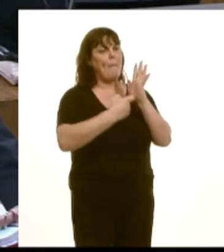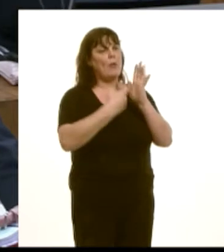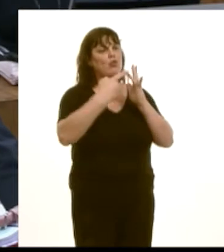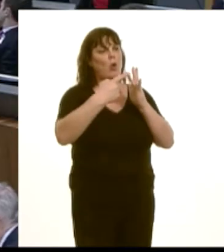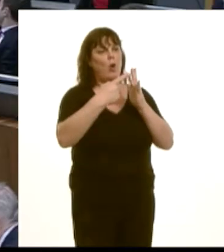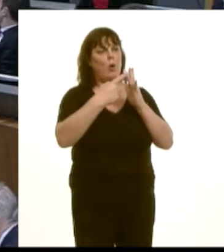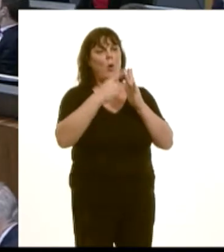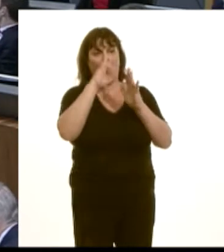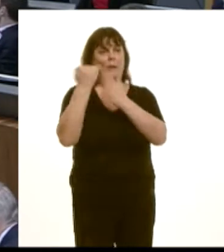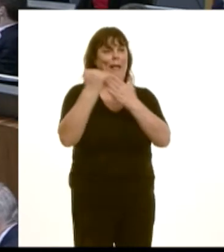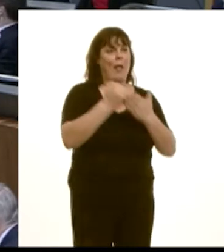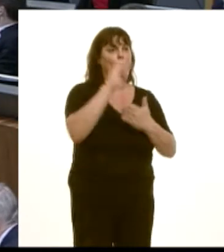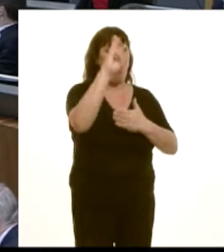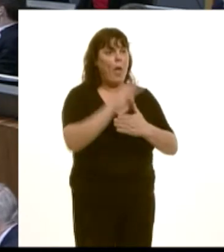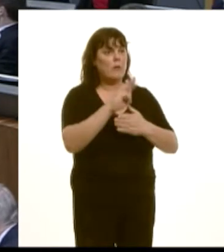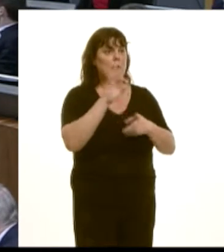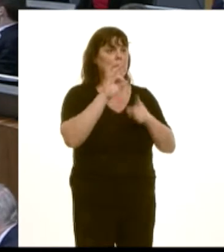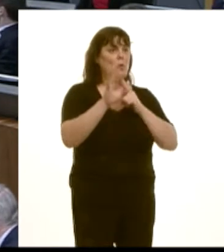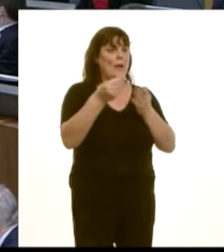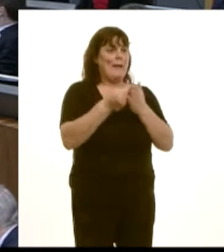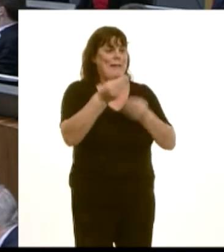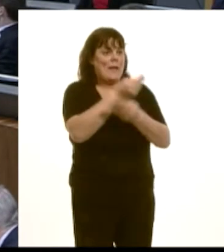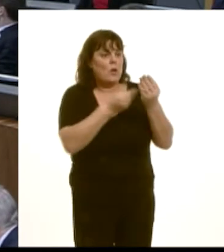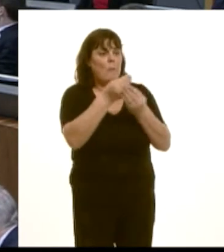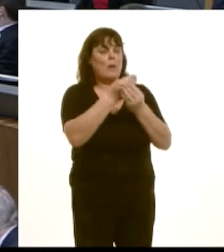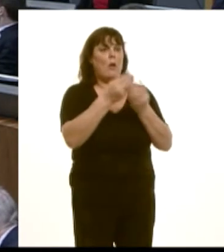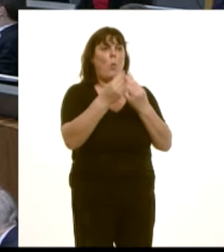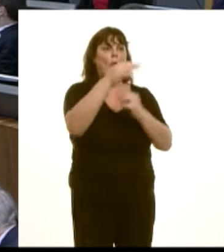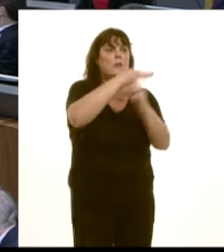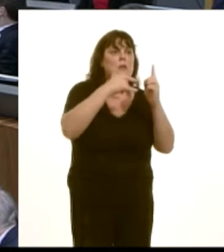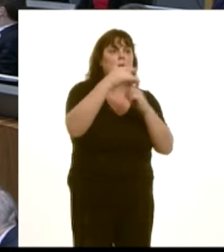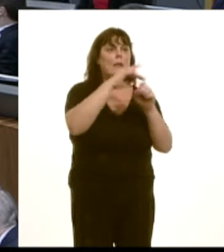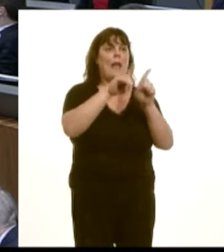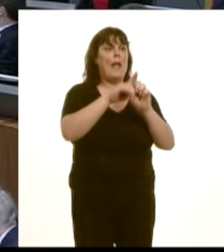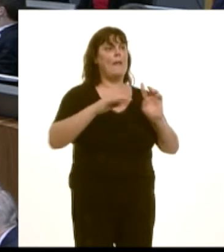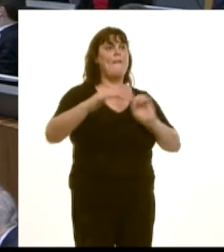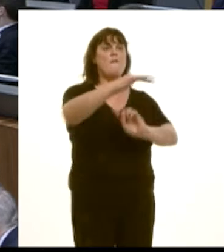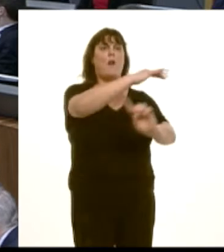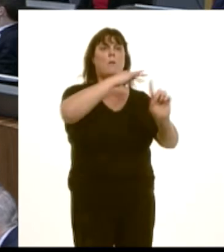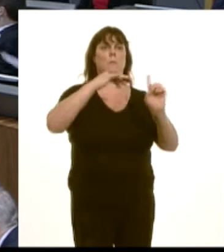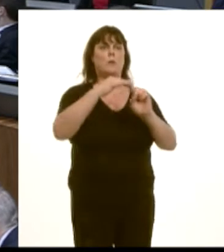for Wales, economically, socially and environmentally, and that it must be progressed as quickly